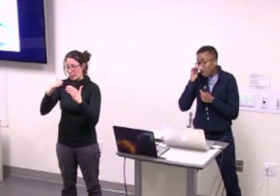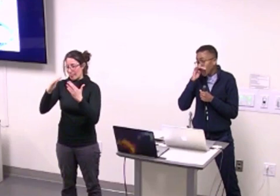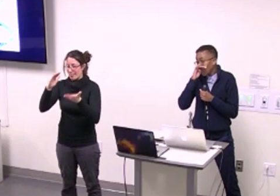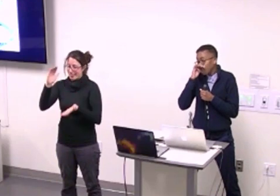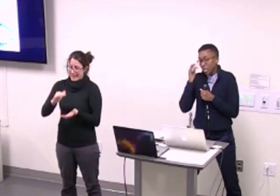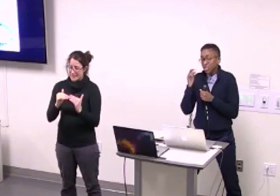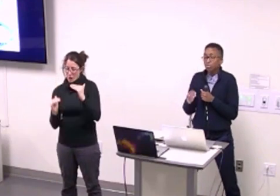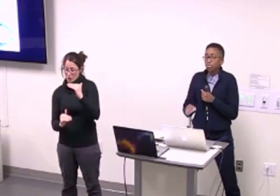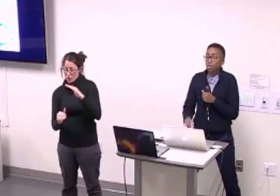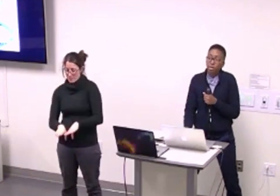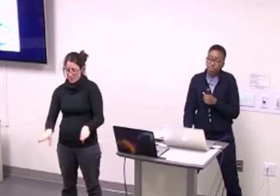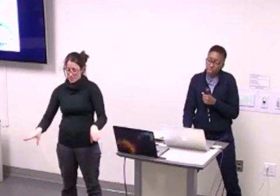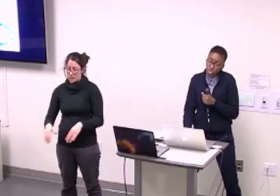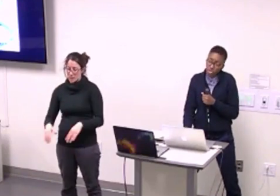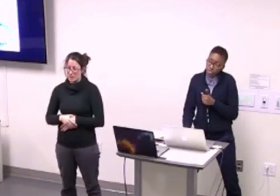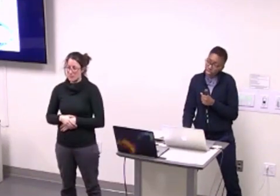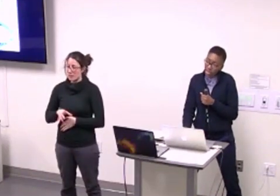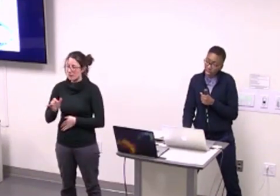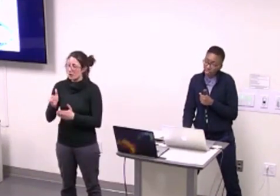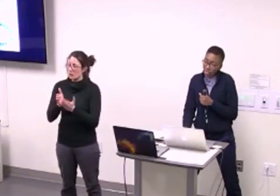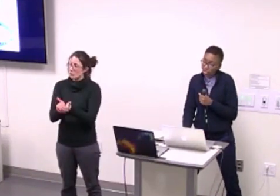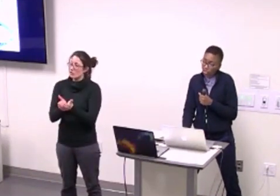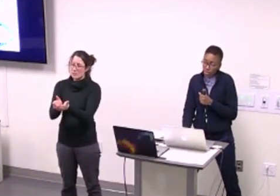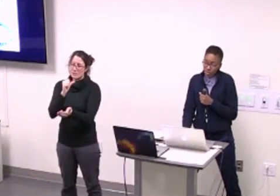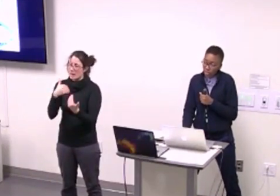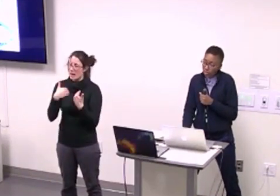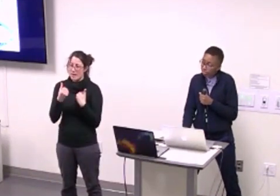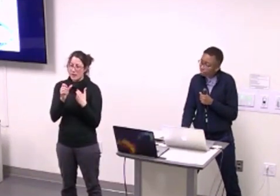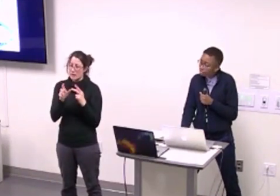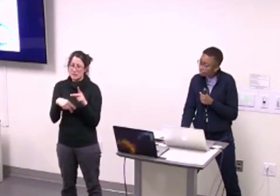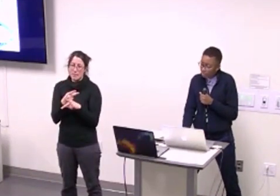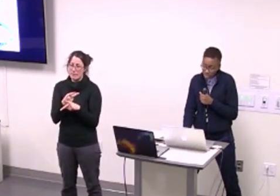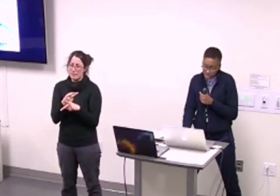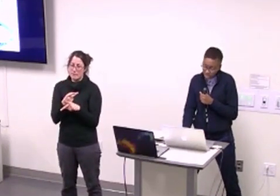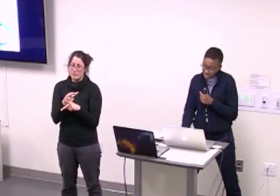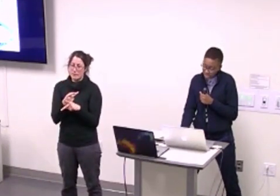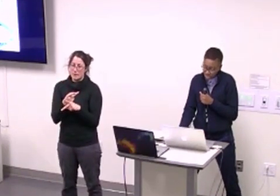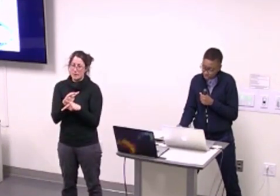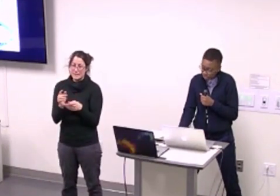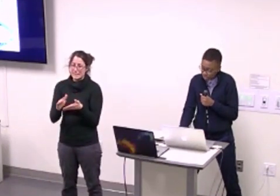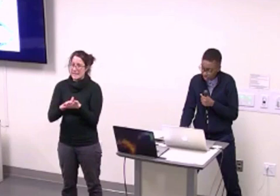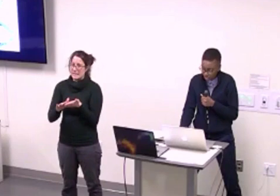Mind you, these ships didn't have any sort of a sanitation facilities.